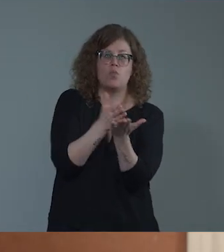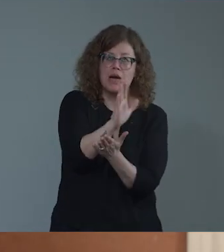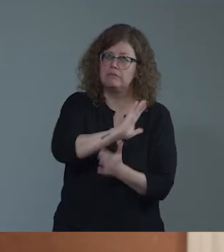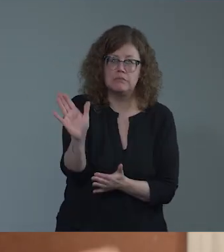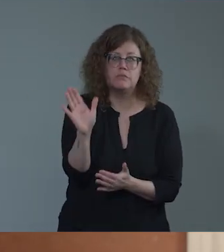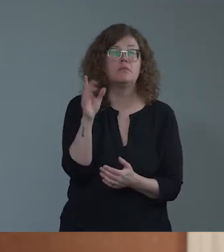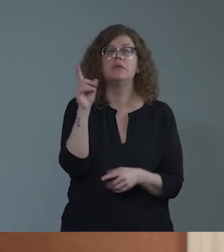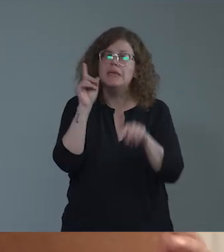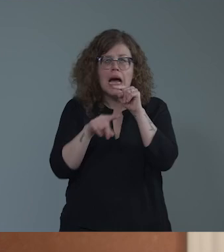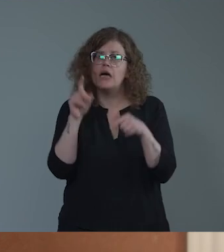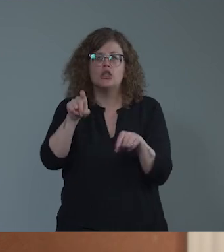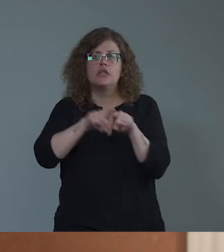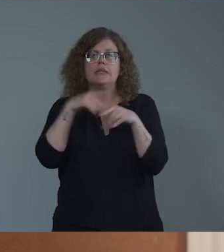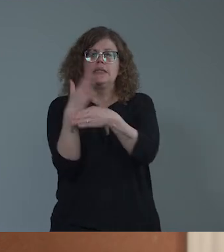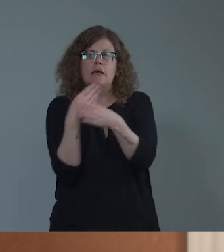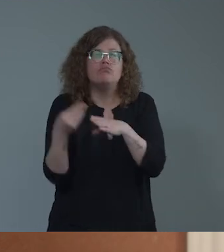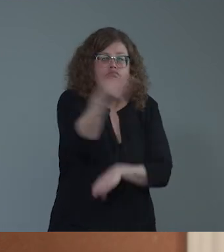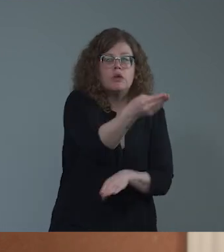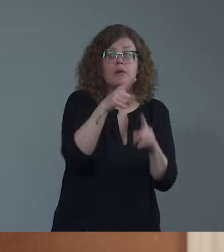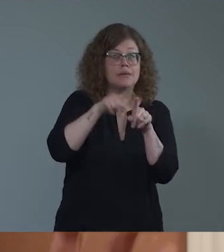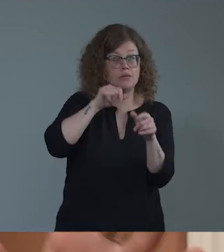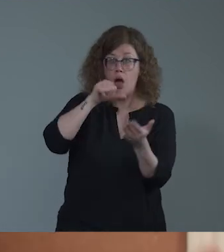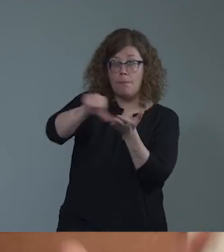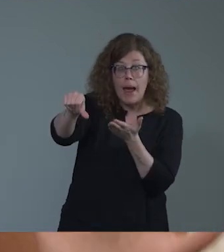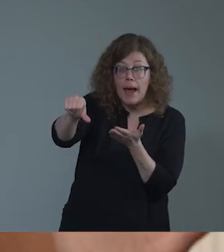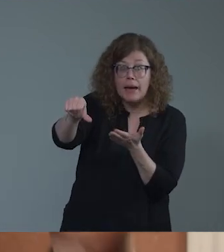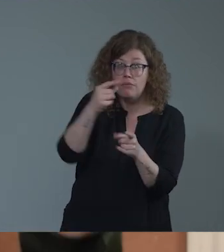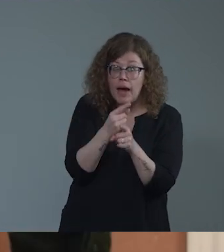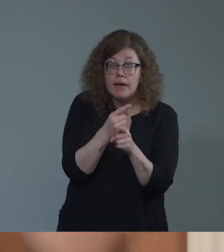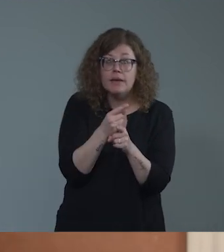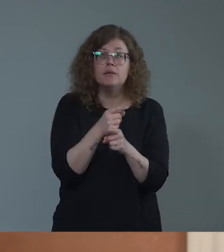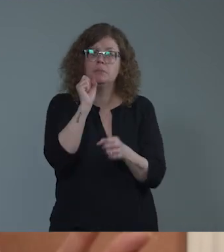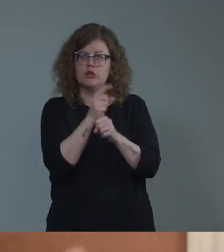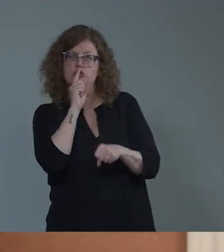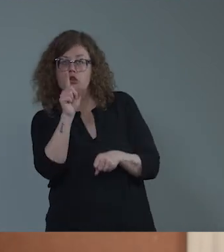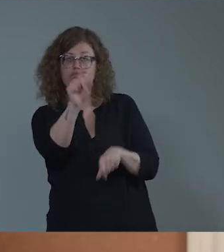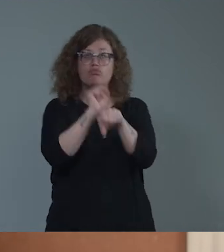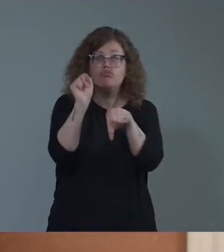So we're hiring them based on the quality of their past work and how well their skills align